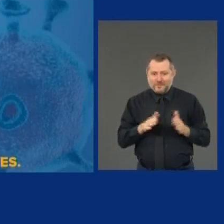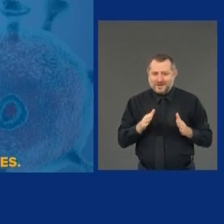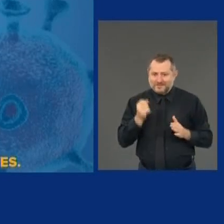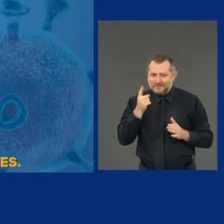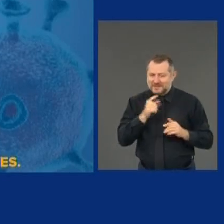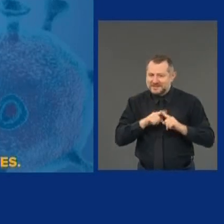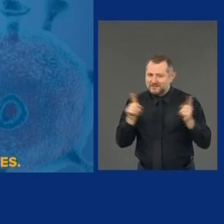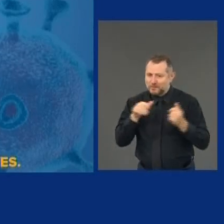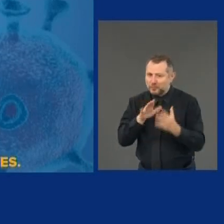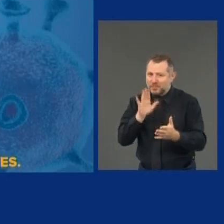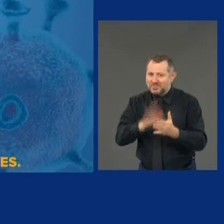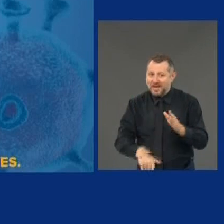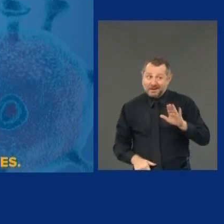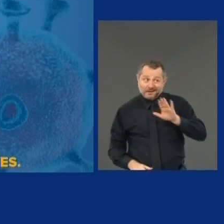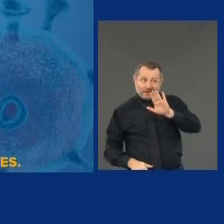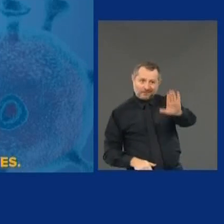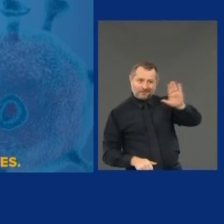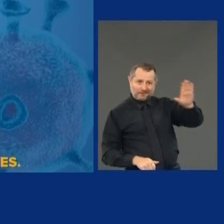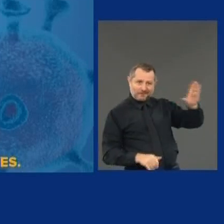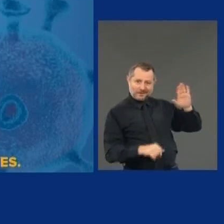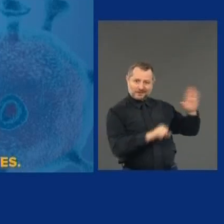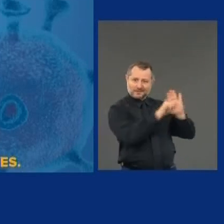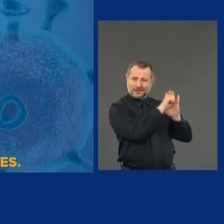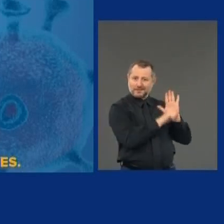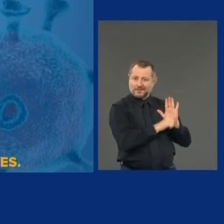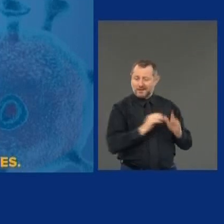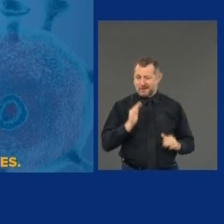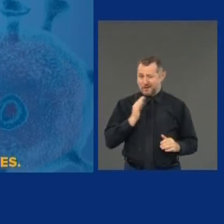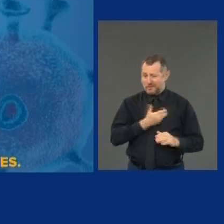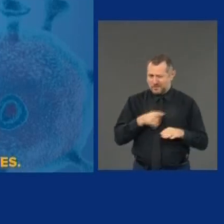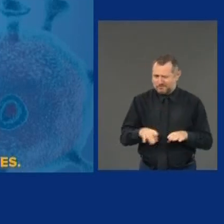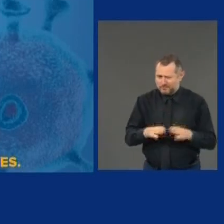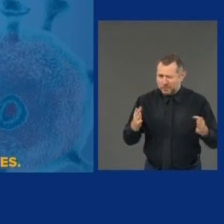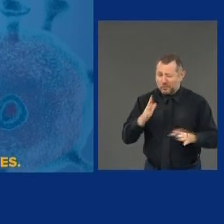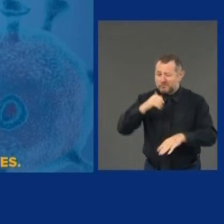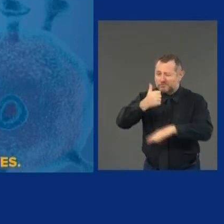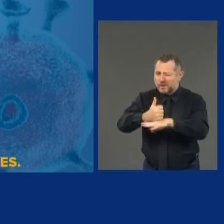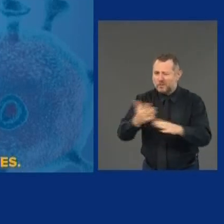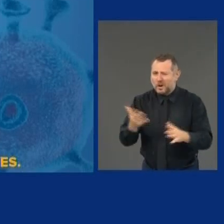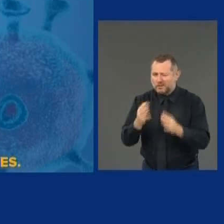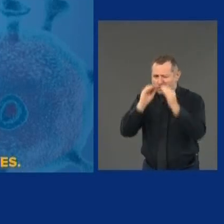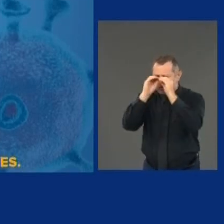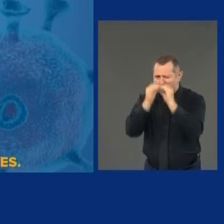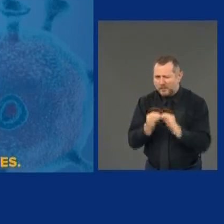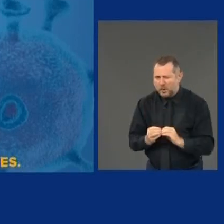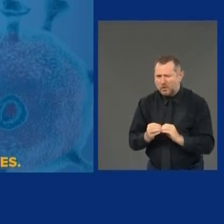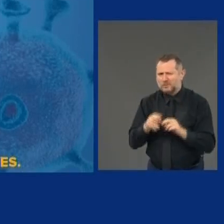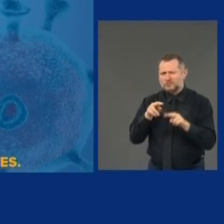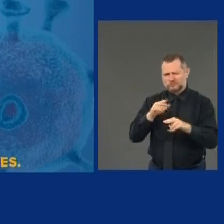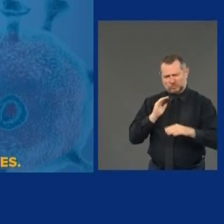HOW CAN THAT BE? BECAUSE OUR REOPENING IS DIFFERENT THAN THEIR REOPENING. OUR REOPENING IS BASED ON THE